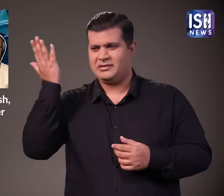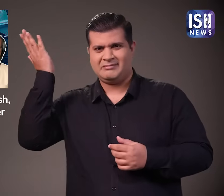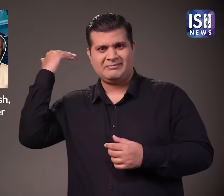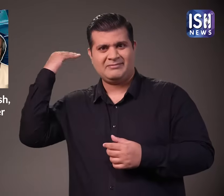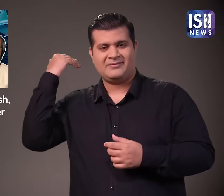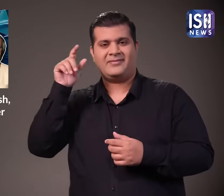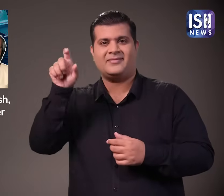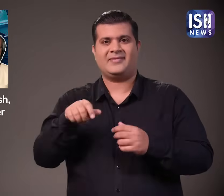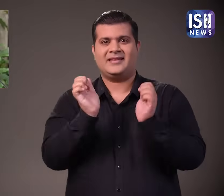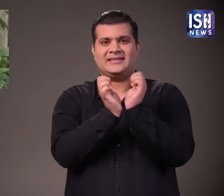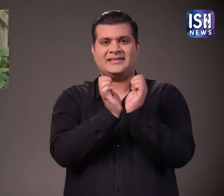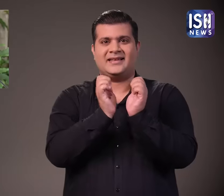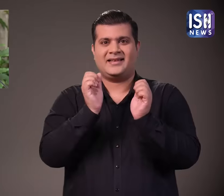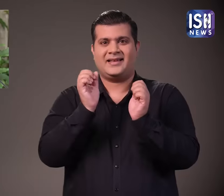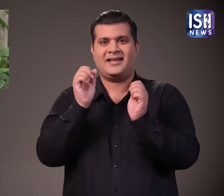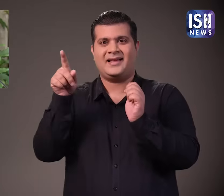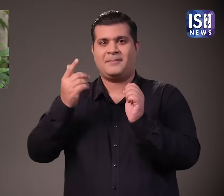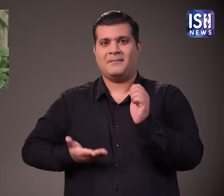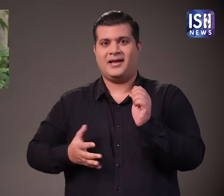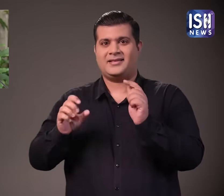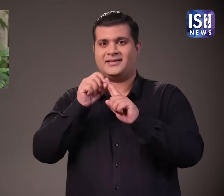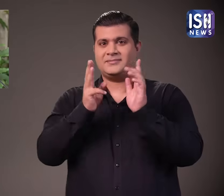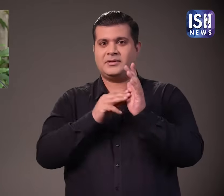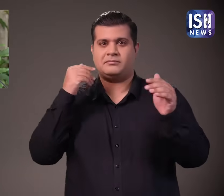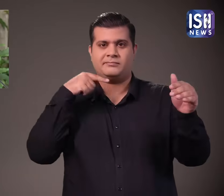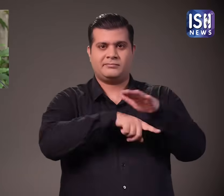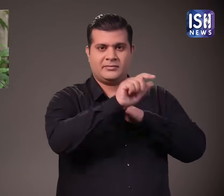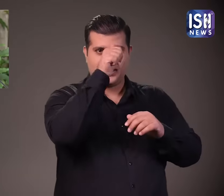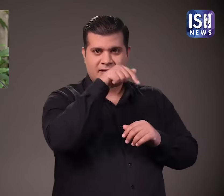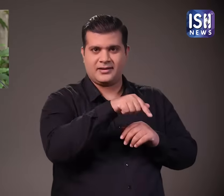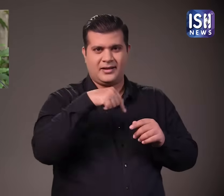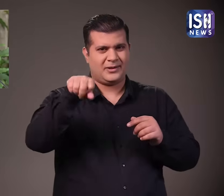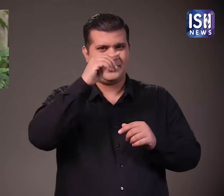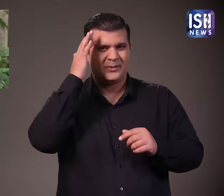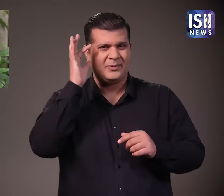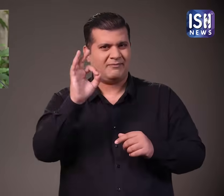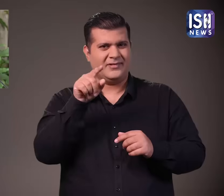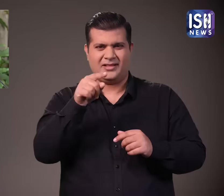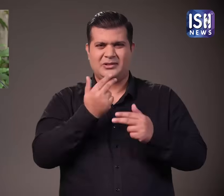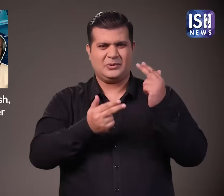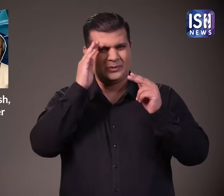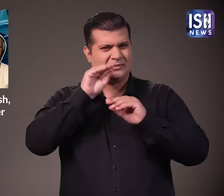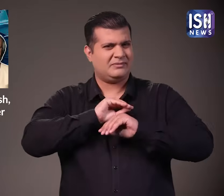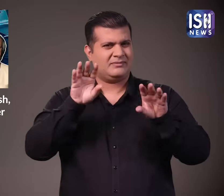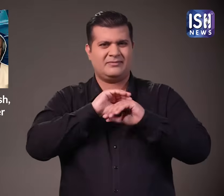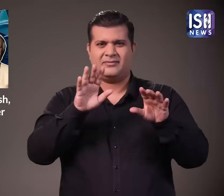You all know about the news of former Bangladesh PM Sheikh Hasina fleeing to India.